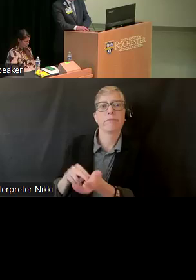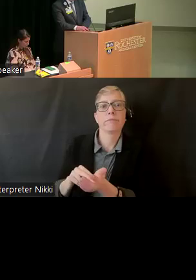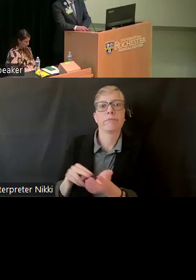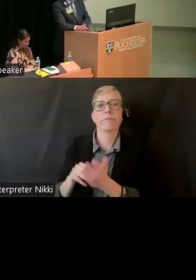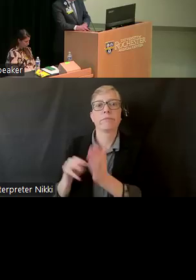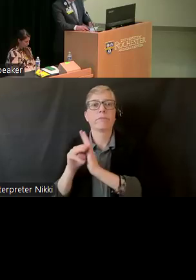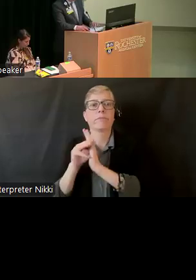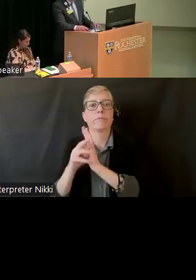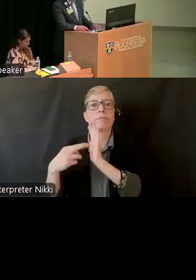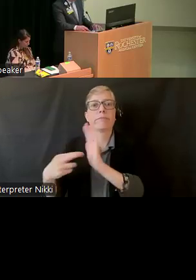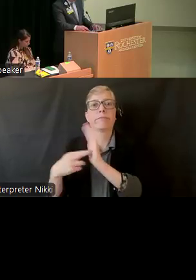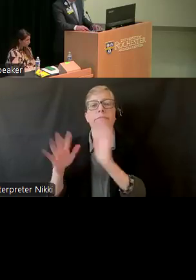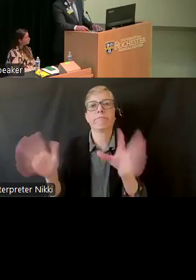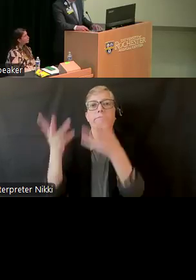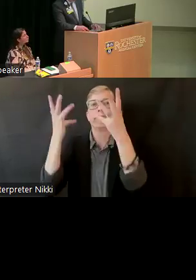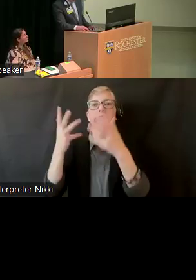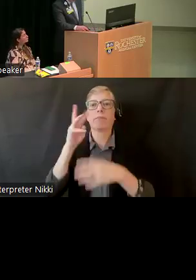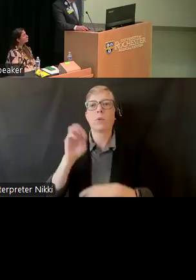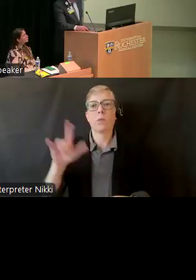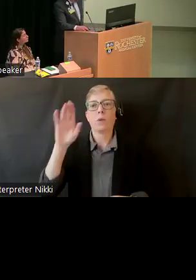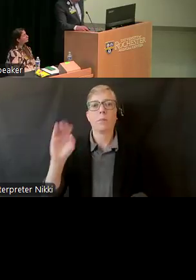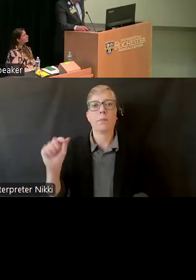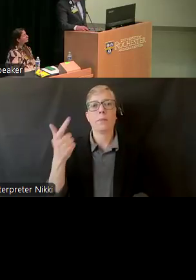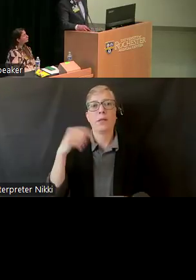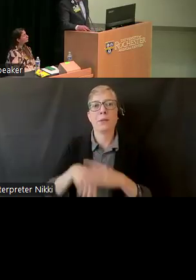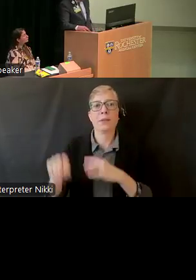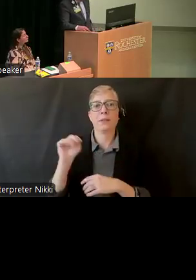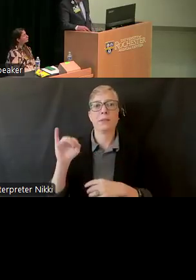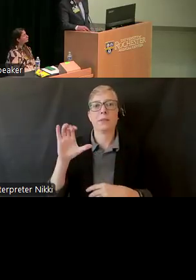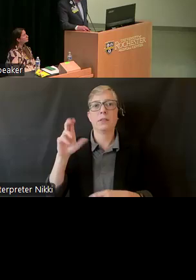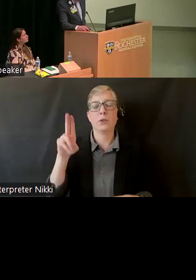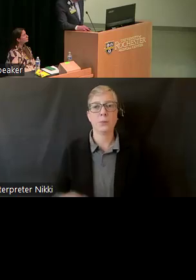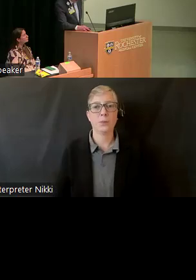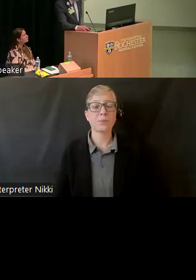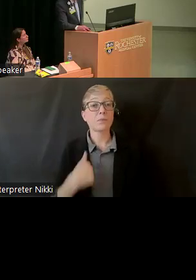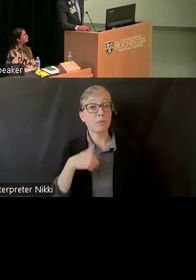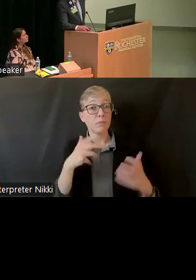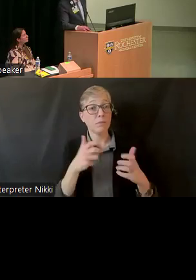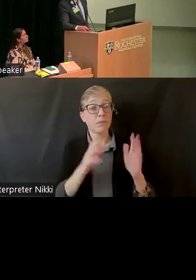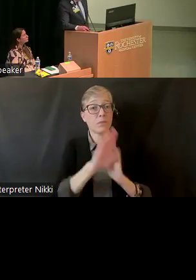the NICU we're trying to help develop a culture of well-being by keeping the conversation at